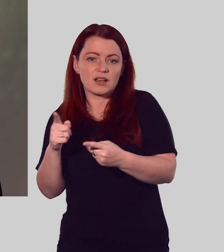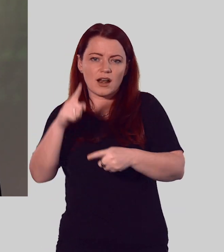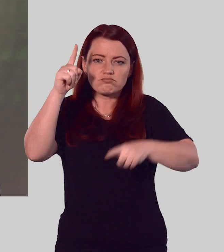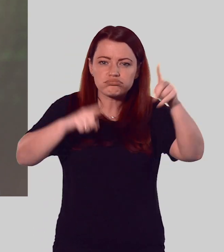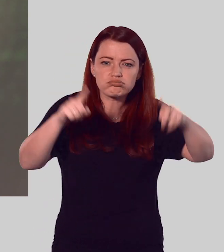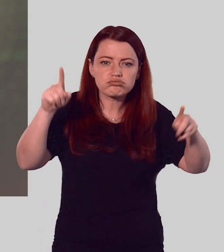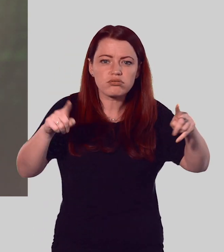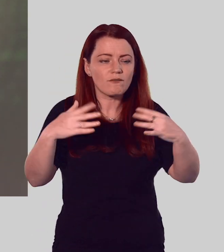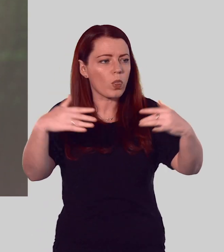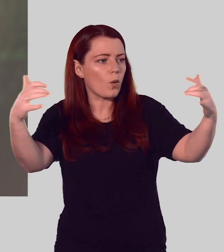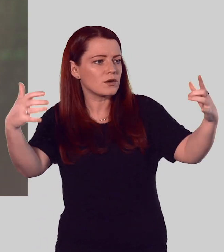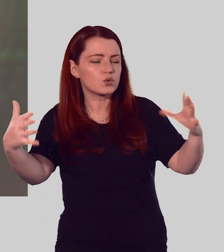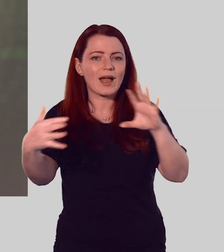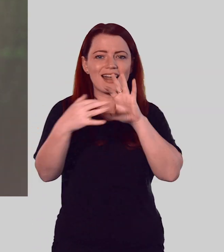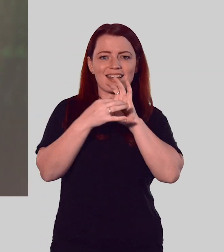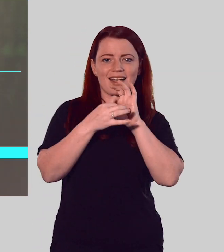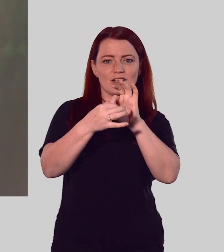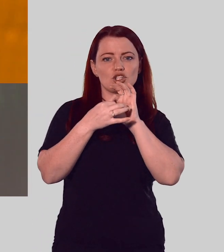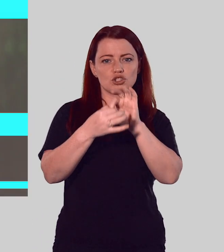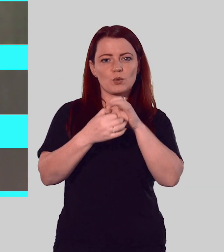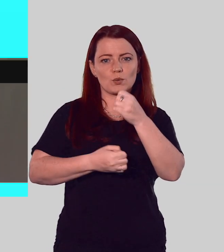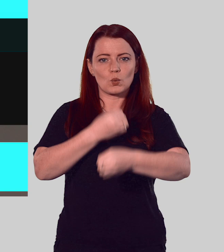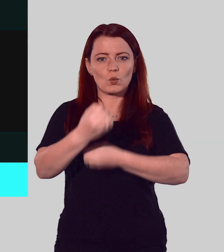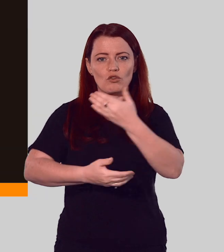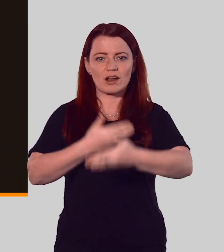engage with story.